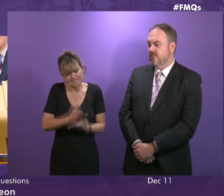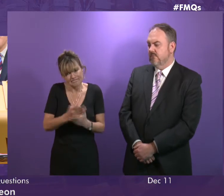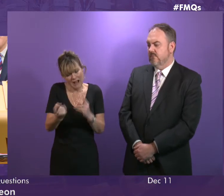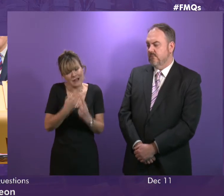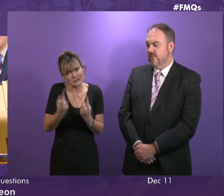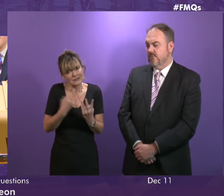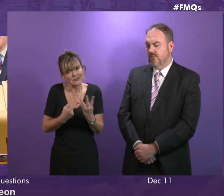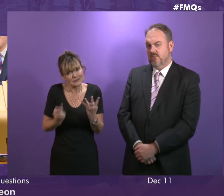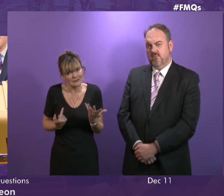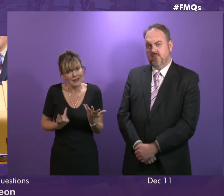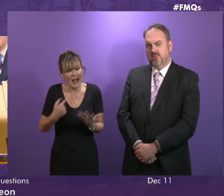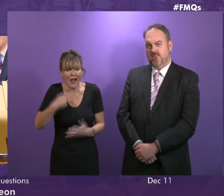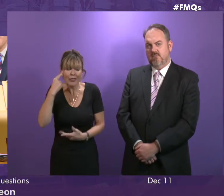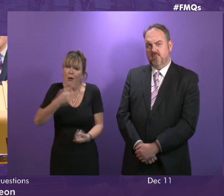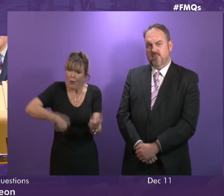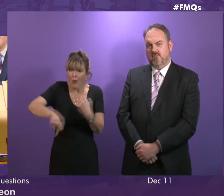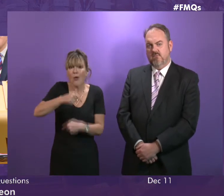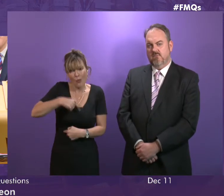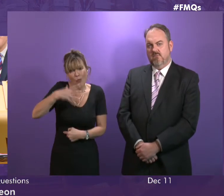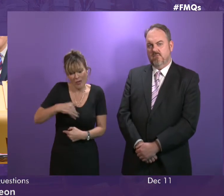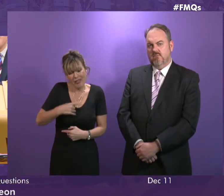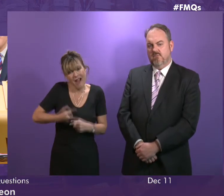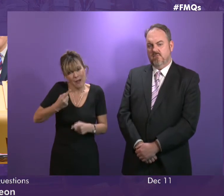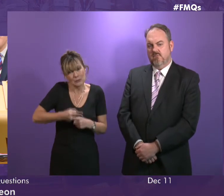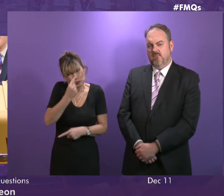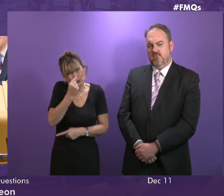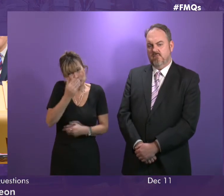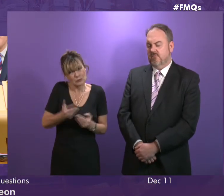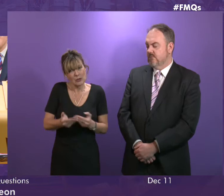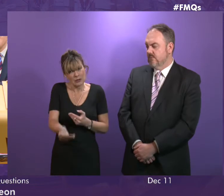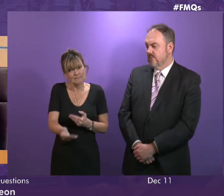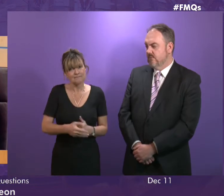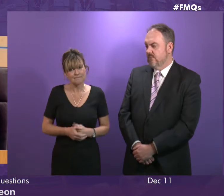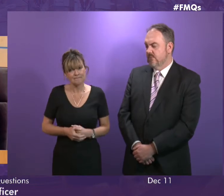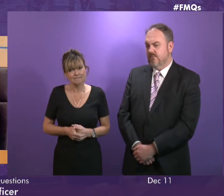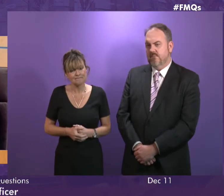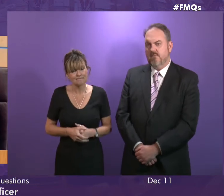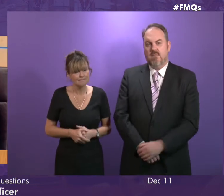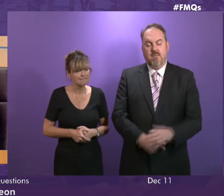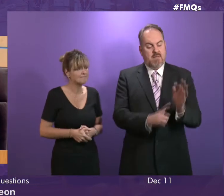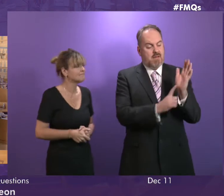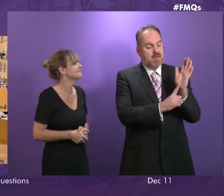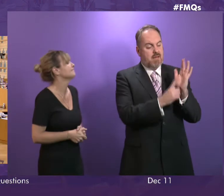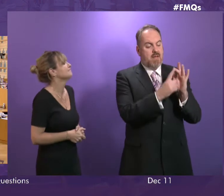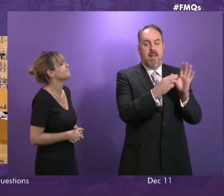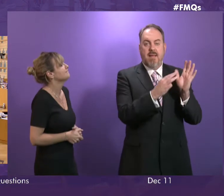that we all want to see that happening as soon as possible.